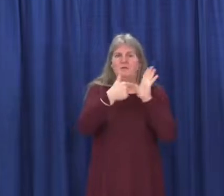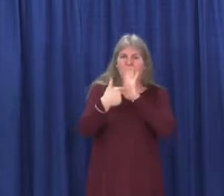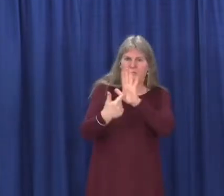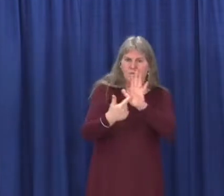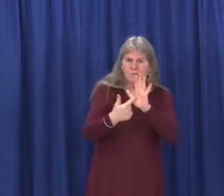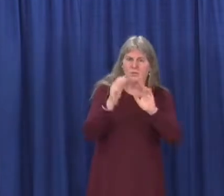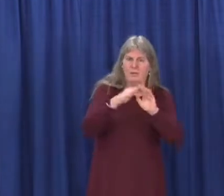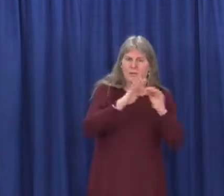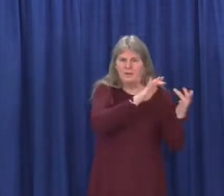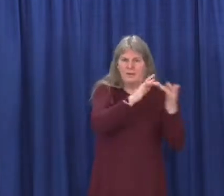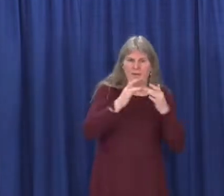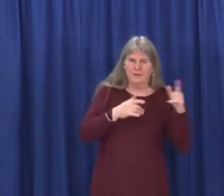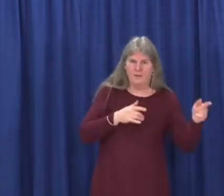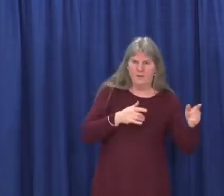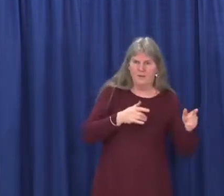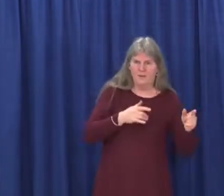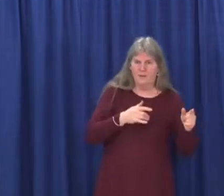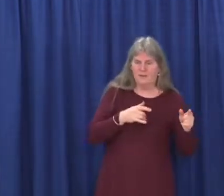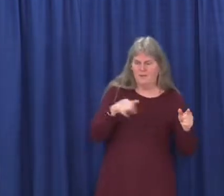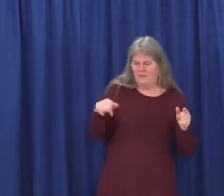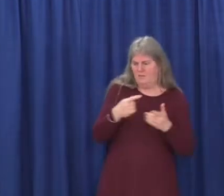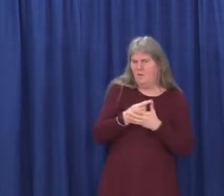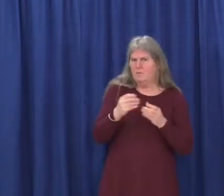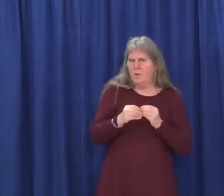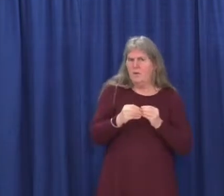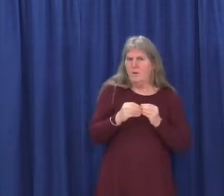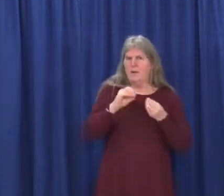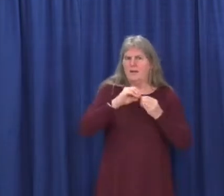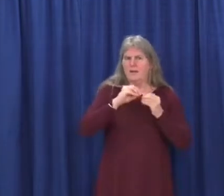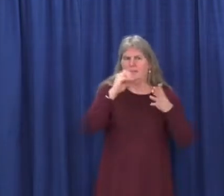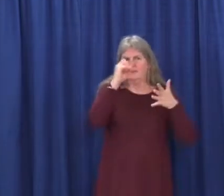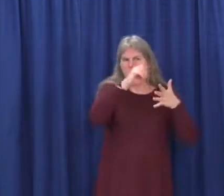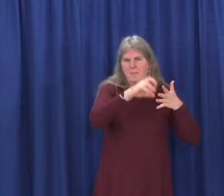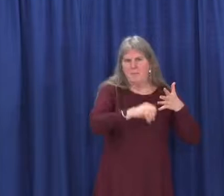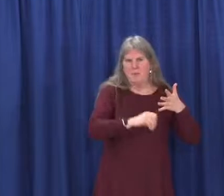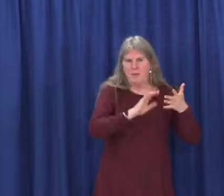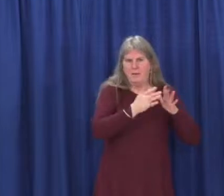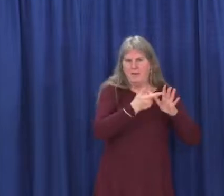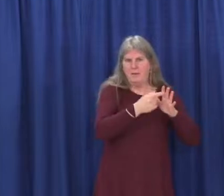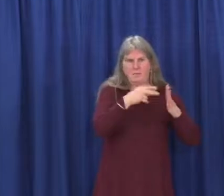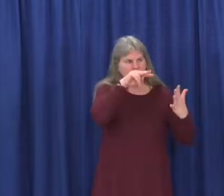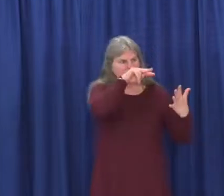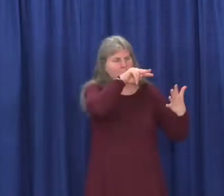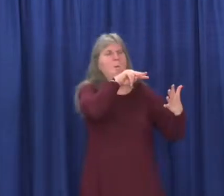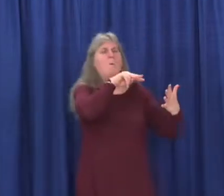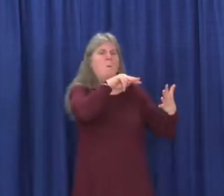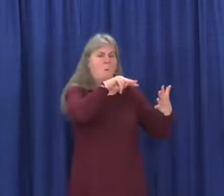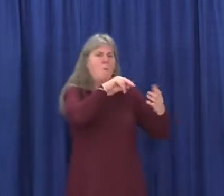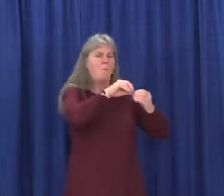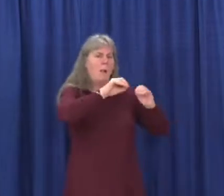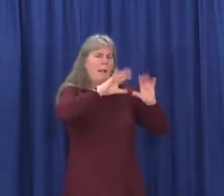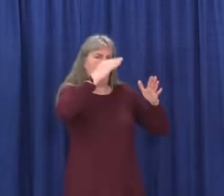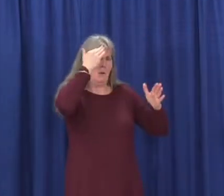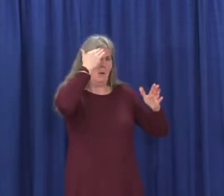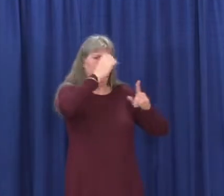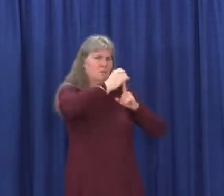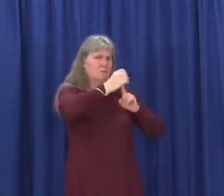of our indicators online this week. And we're going to continue to build on that, as well. So-- so, that's really how we